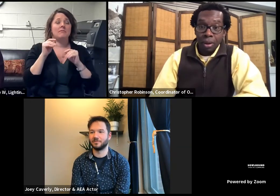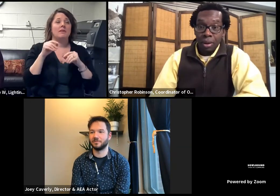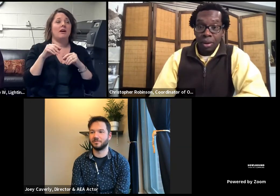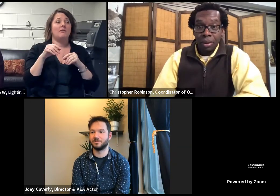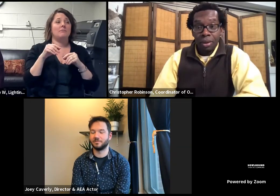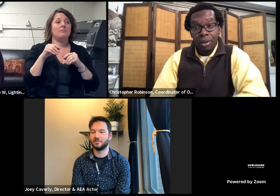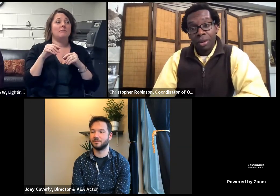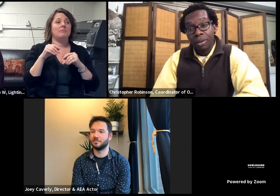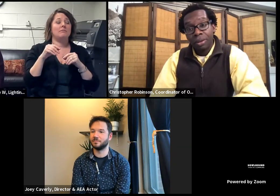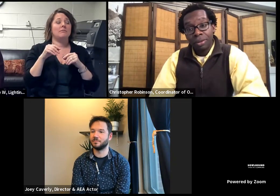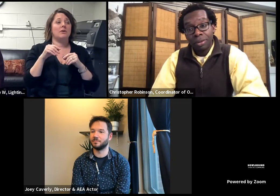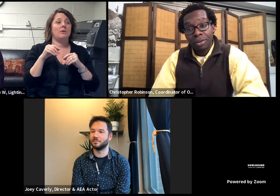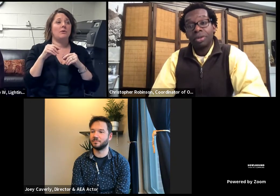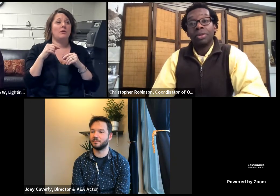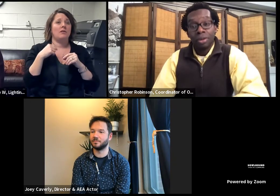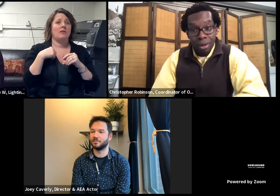are fortunately deaf-related. Deaf-related.